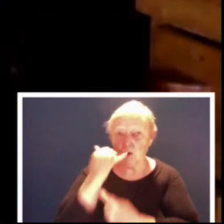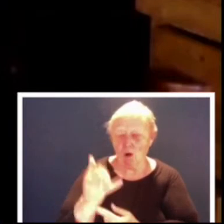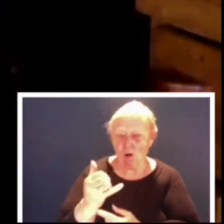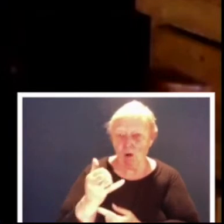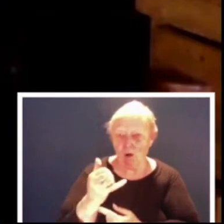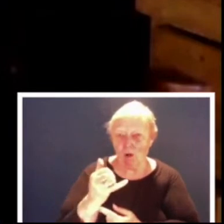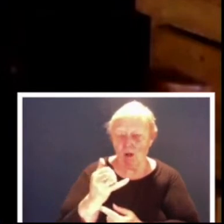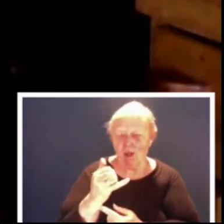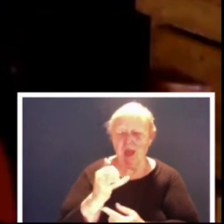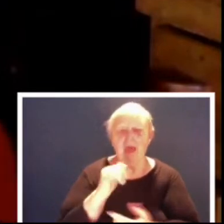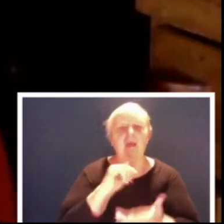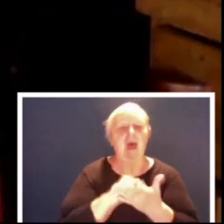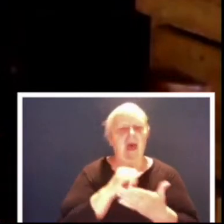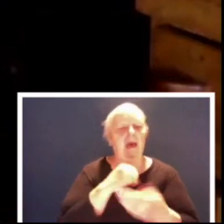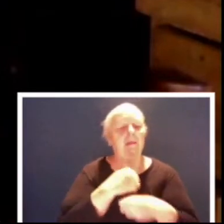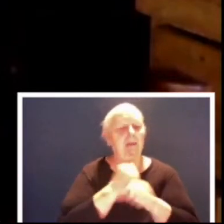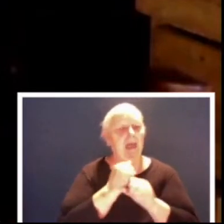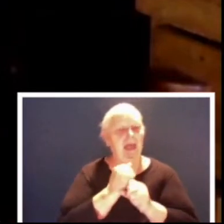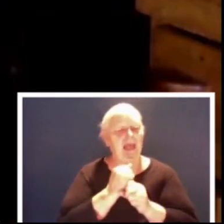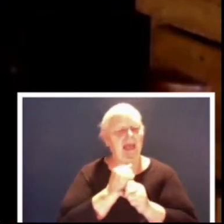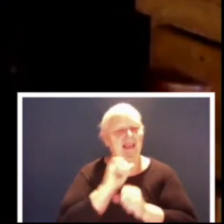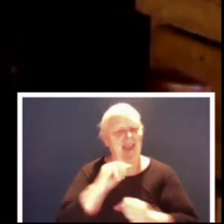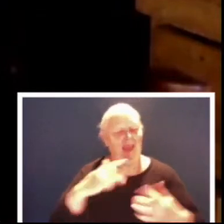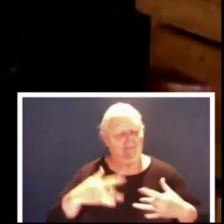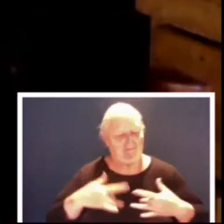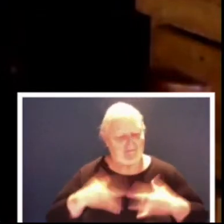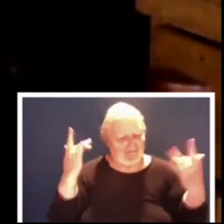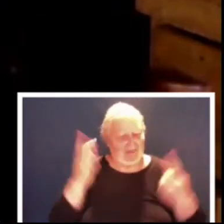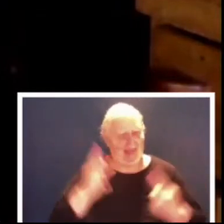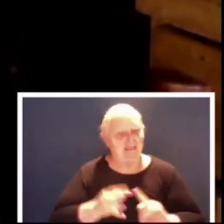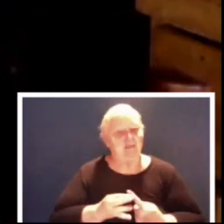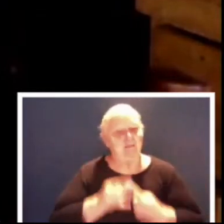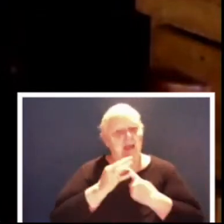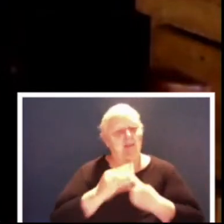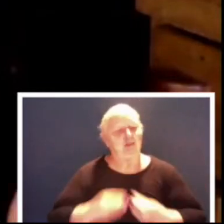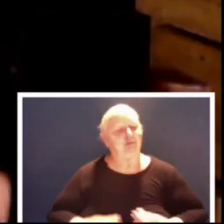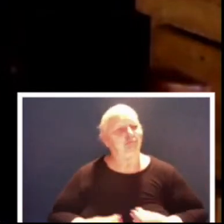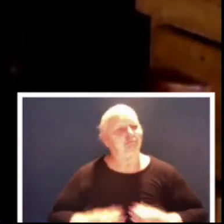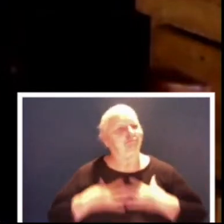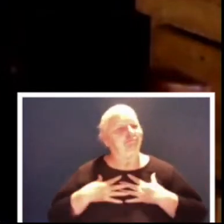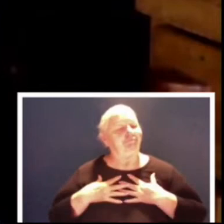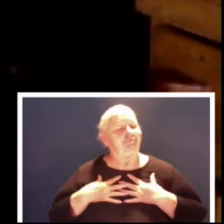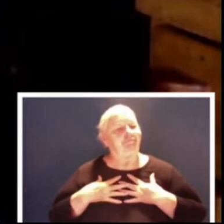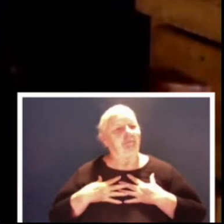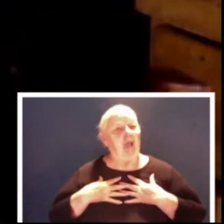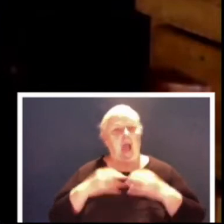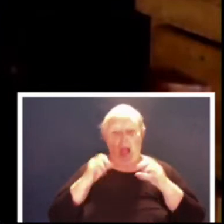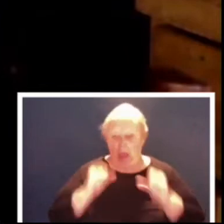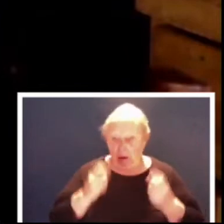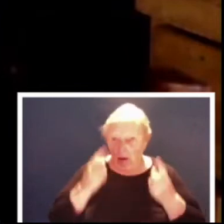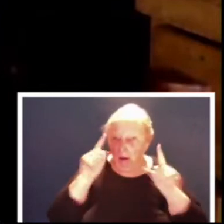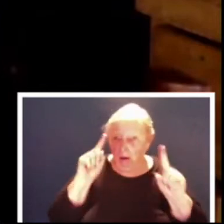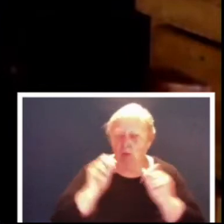for me created a lot of peace knowing I could still get that recharge without having to go in person. And while it's completely different